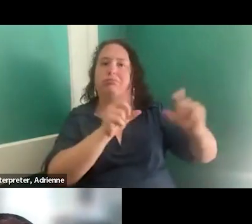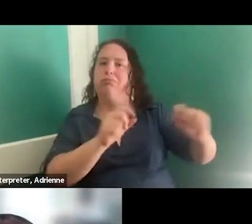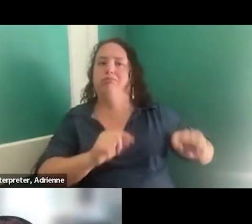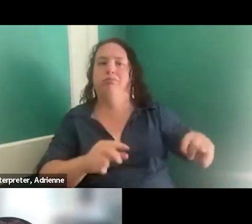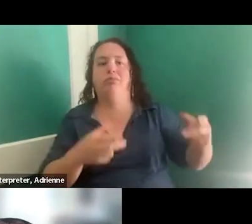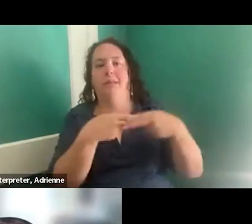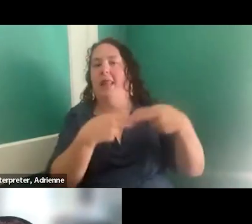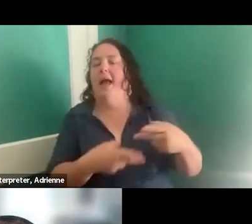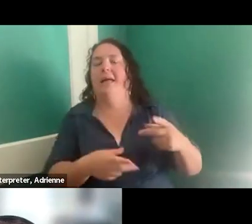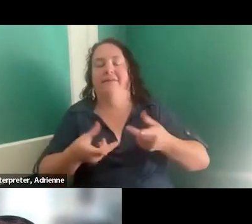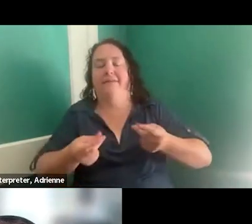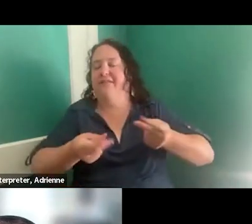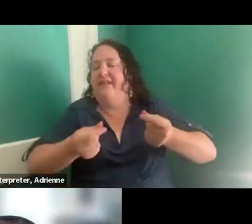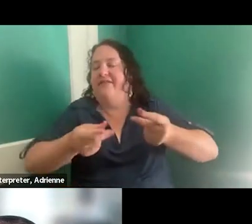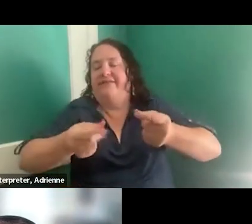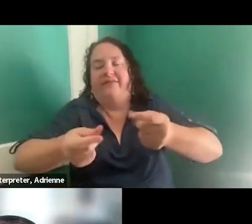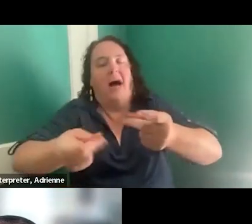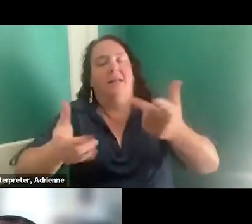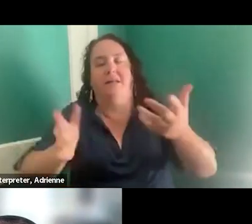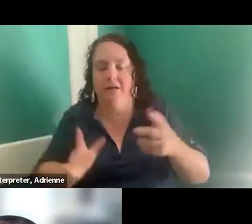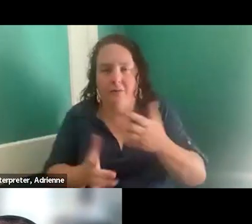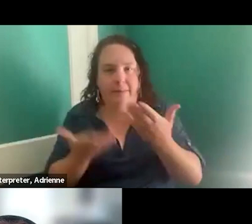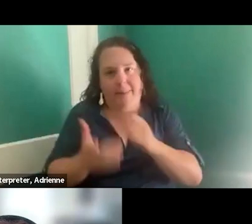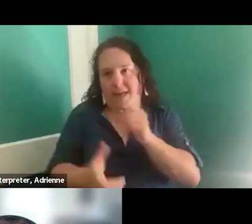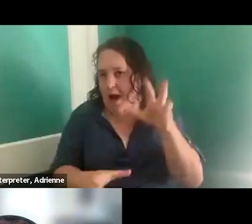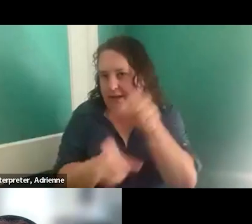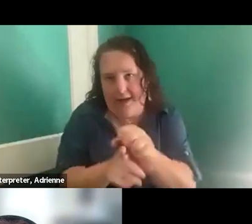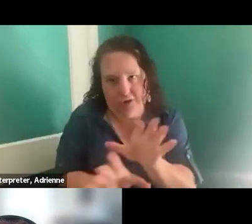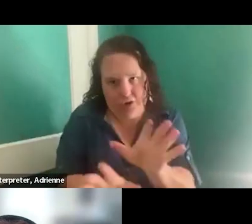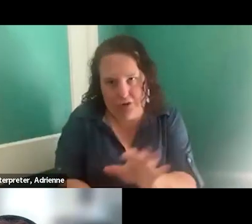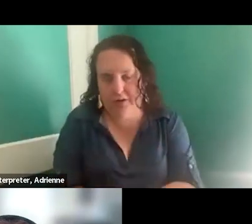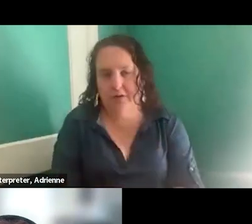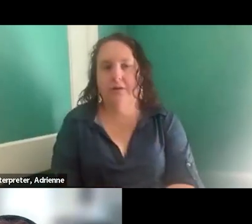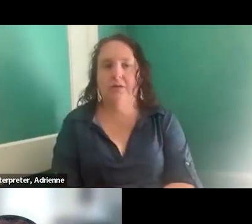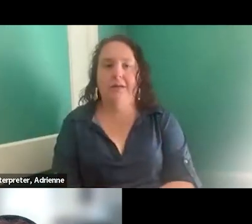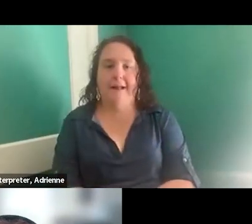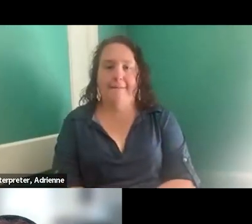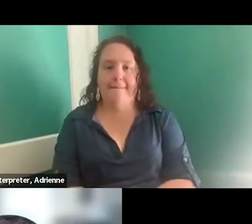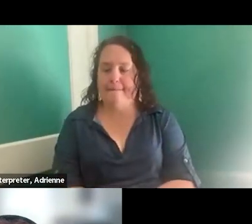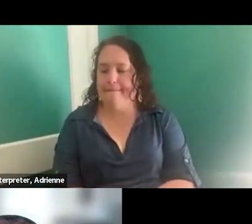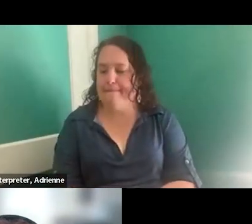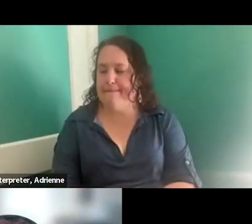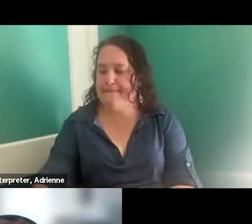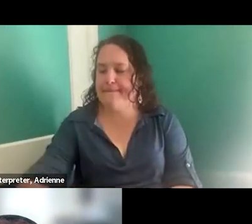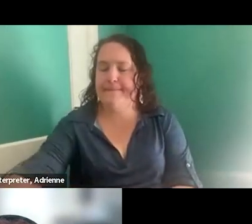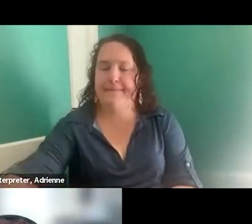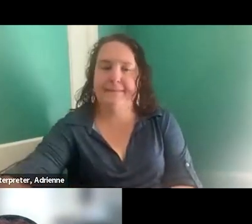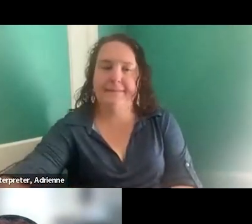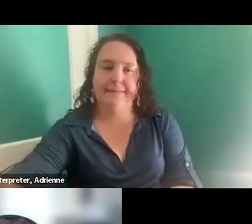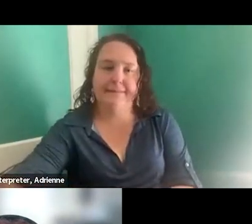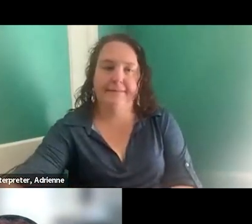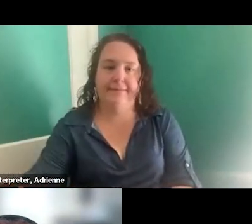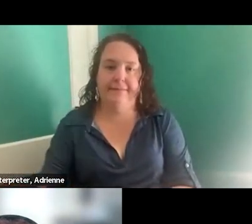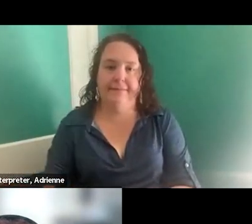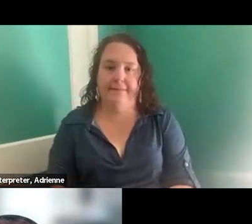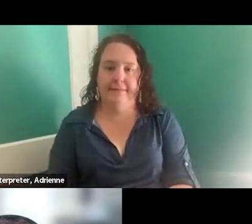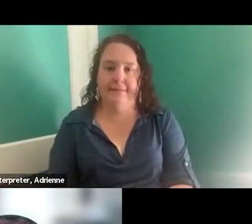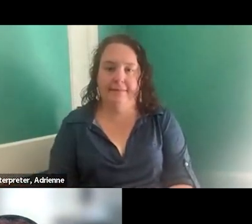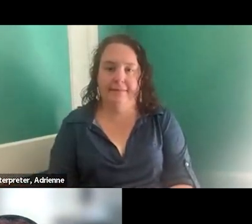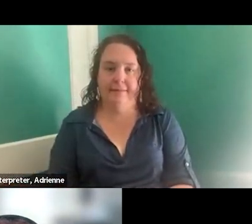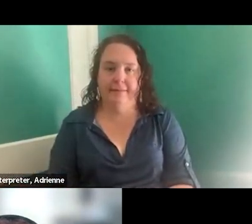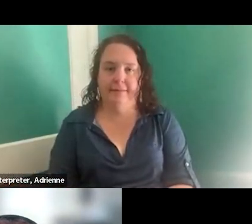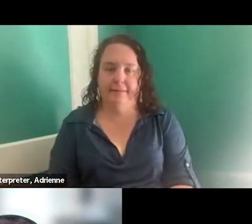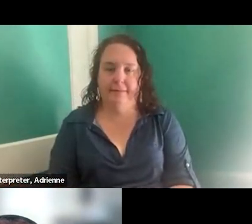just one.